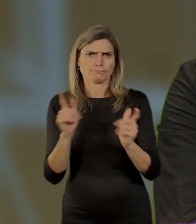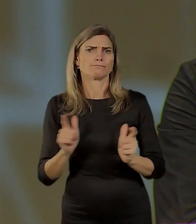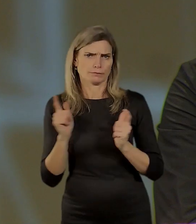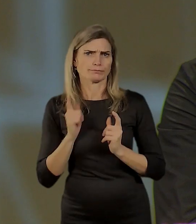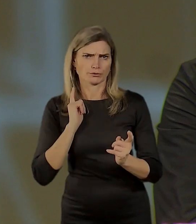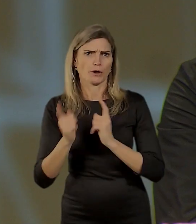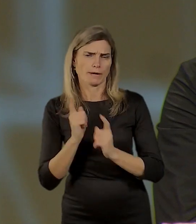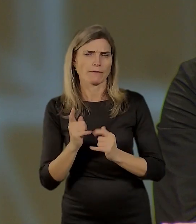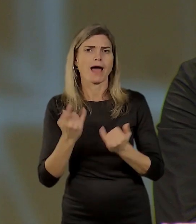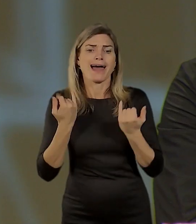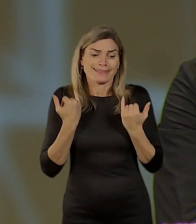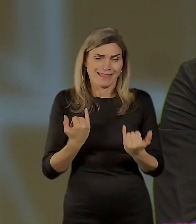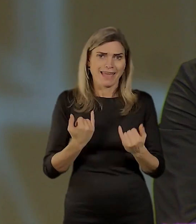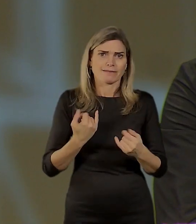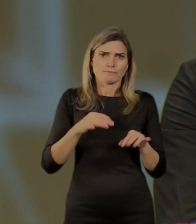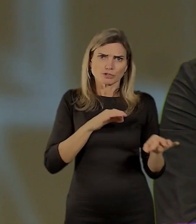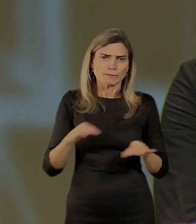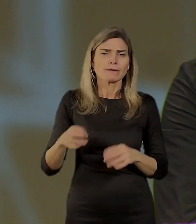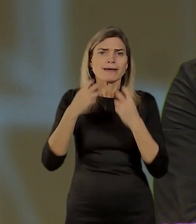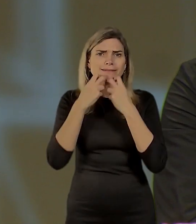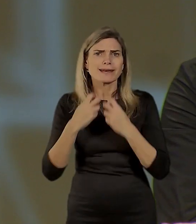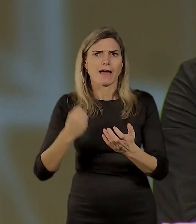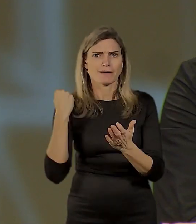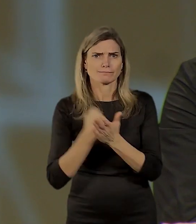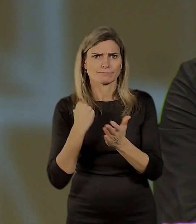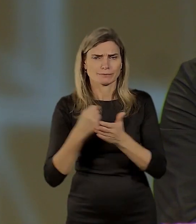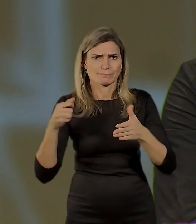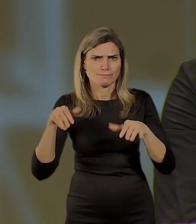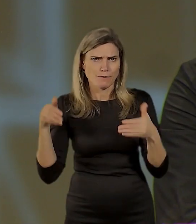It is already being built. You certainly know about it. It is along the Modřanská rokla.